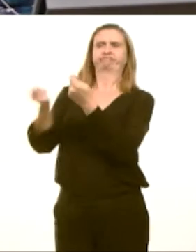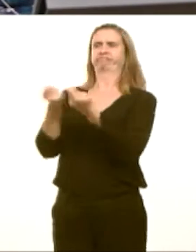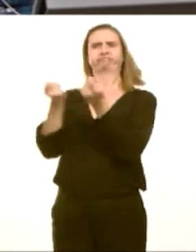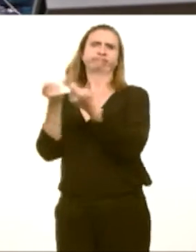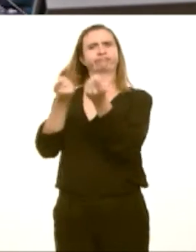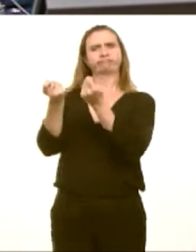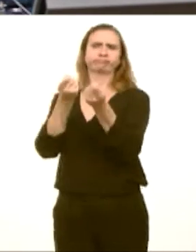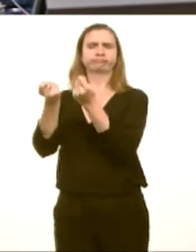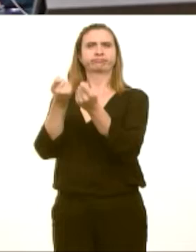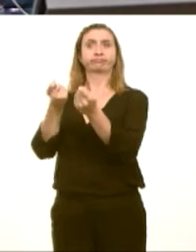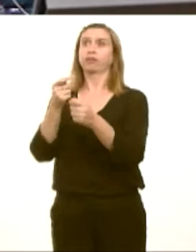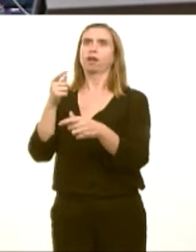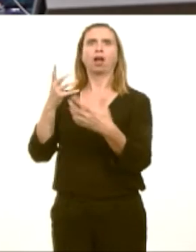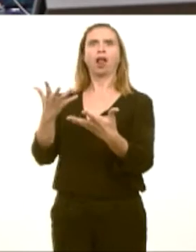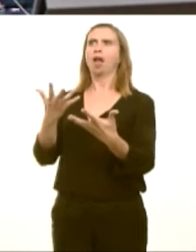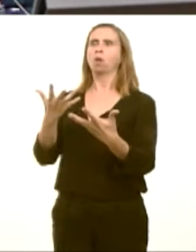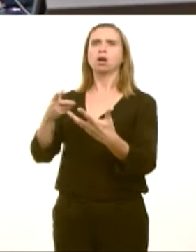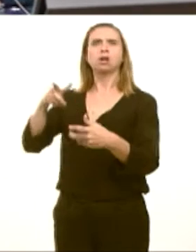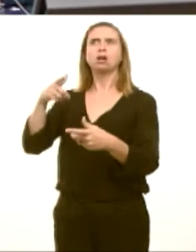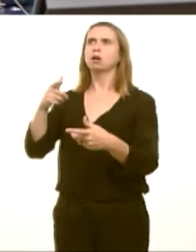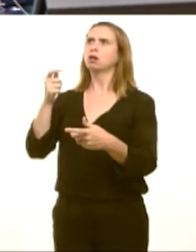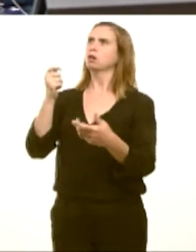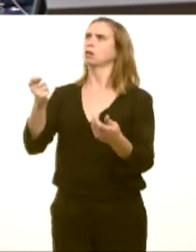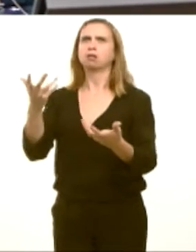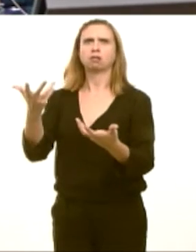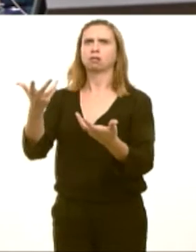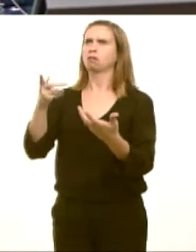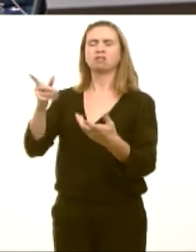are getting away scot-free; absolutely nothing is being attached to themóno responsibility